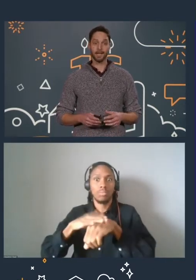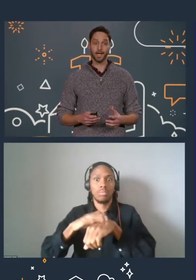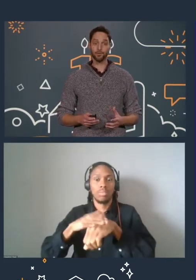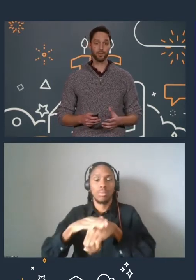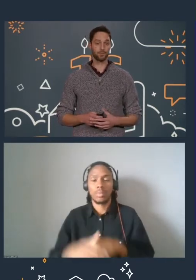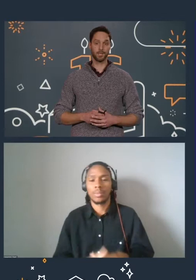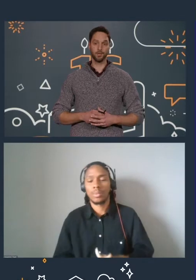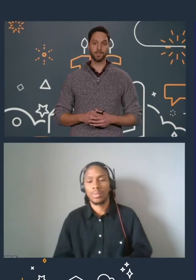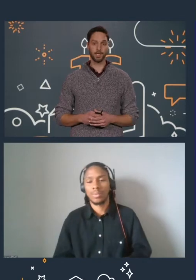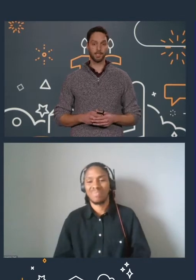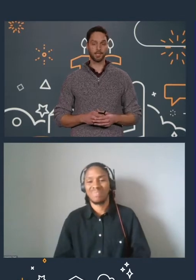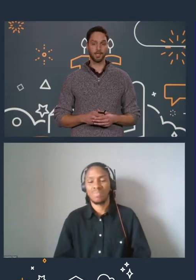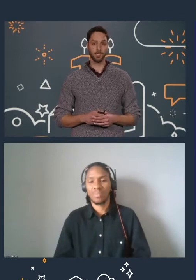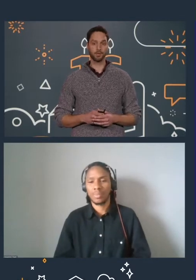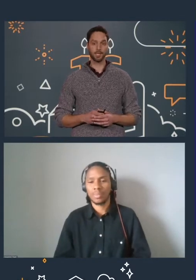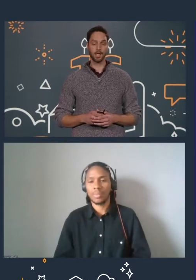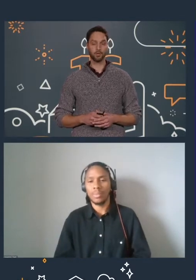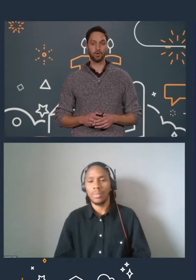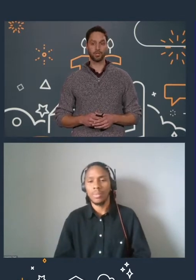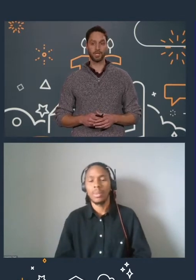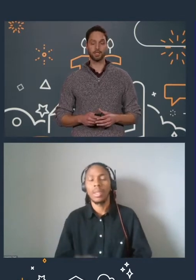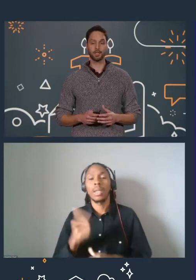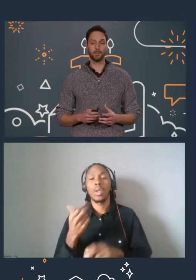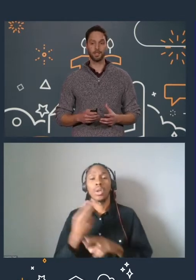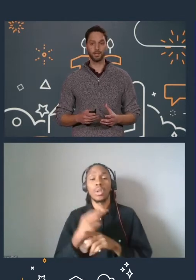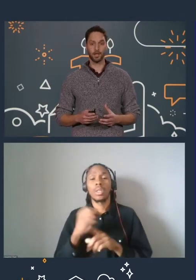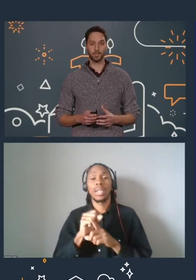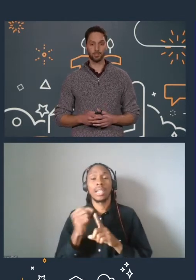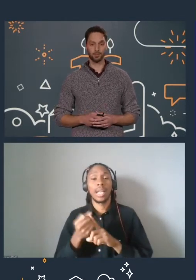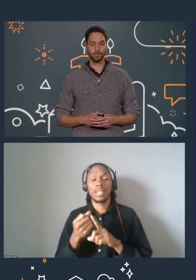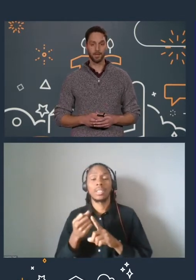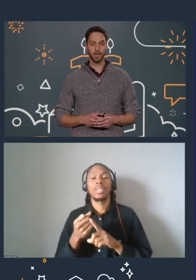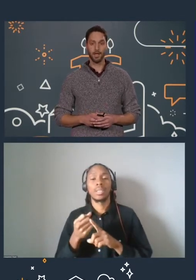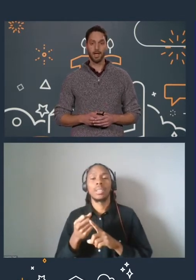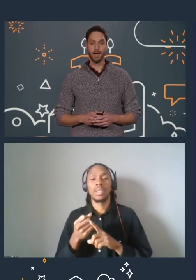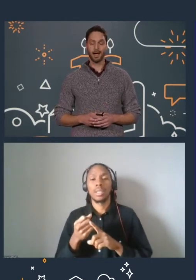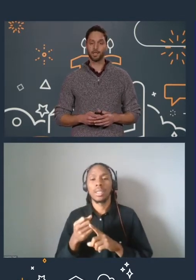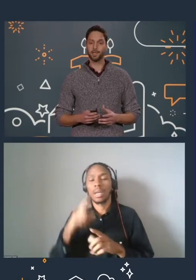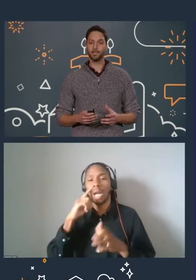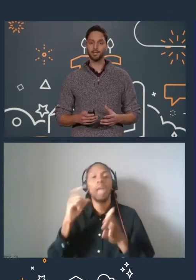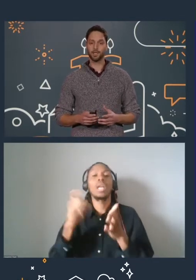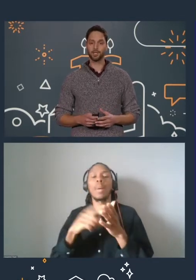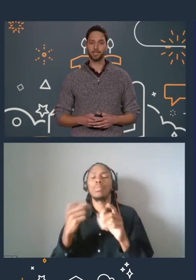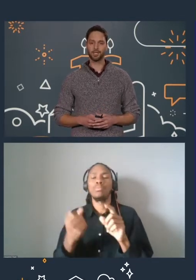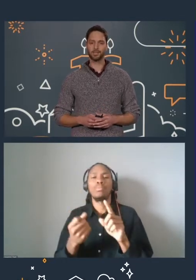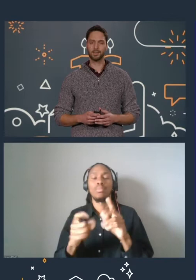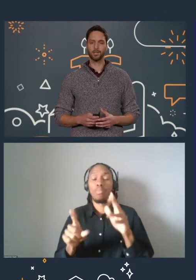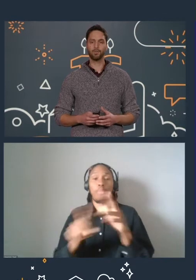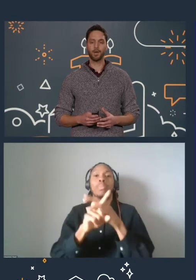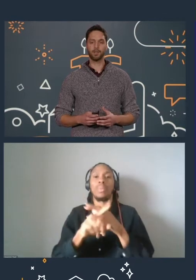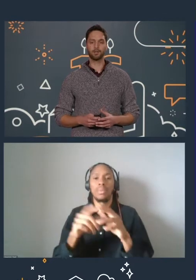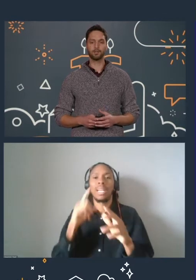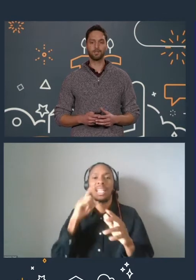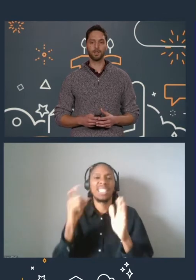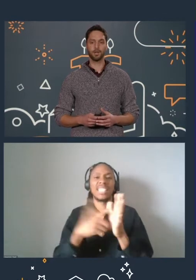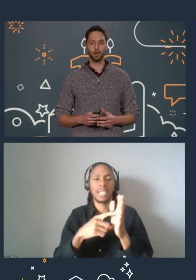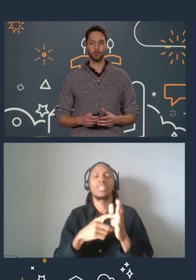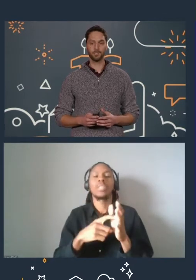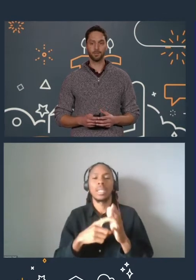Another interesting use case in using CloudWatch is anomaly detection. Anomaly detection is just another method to set alarms,